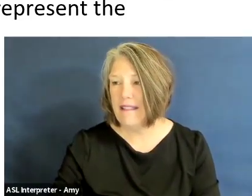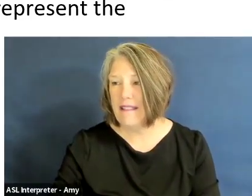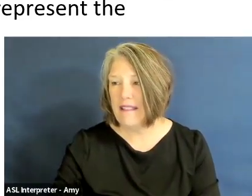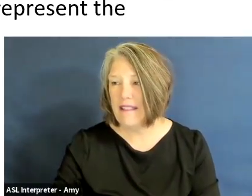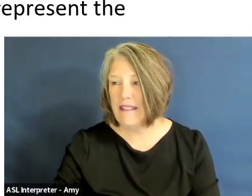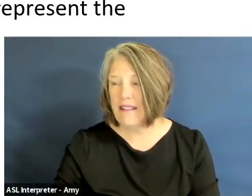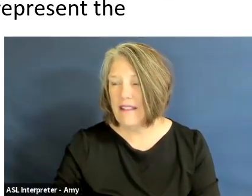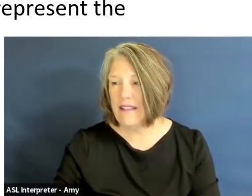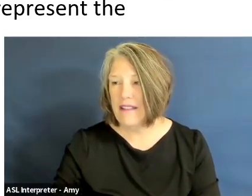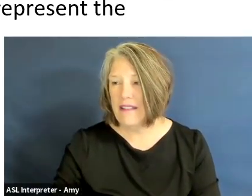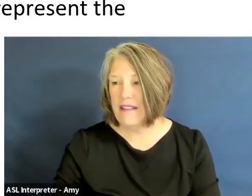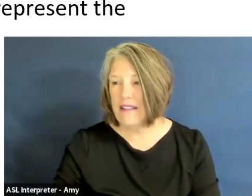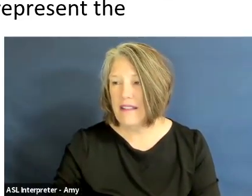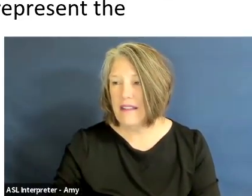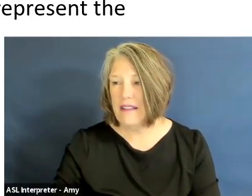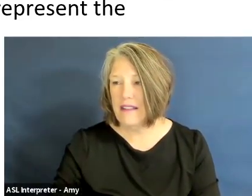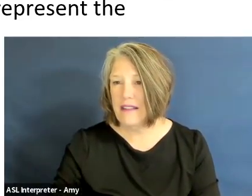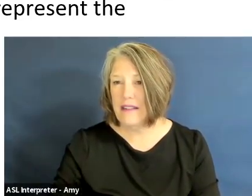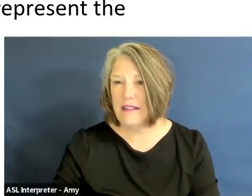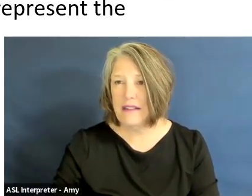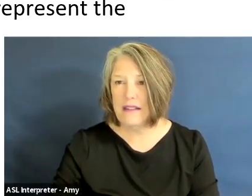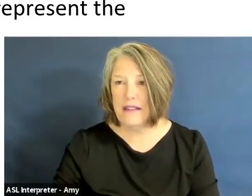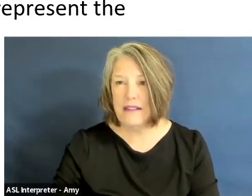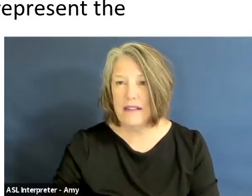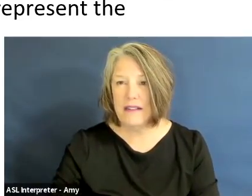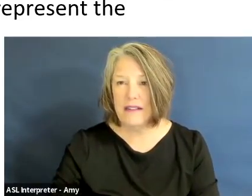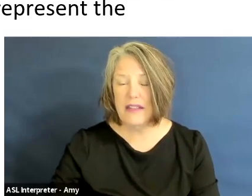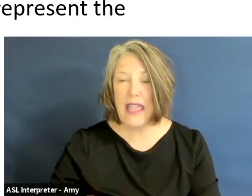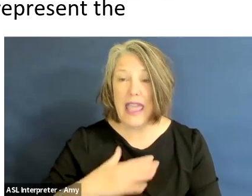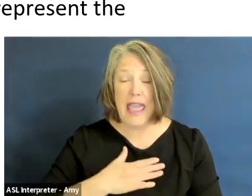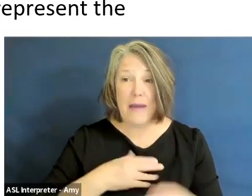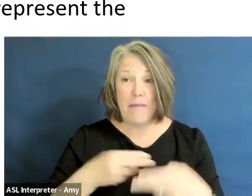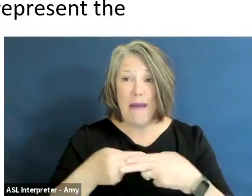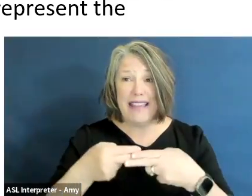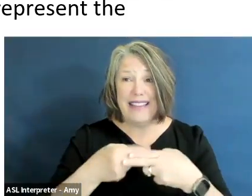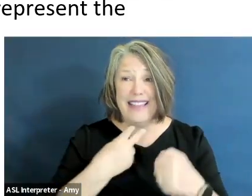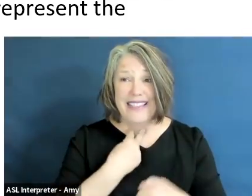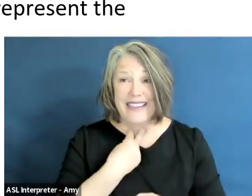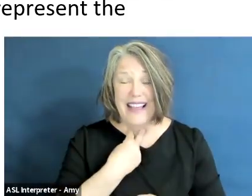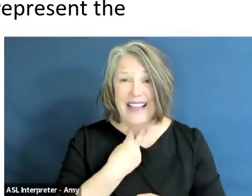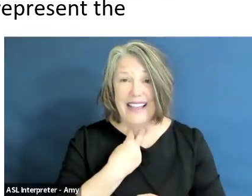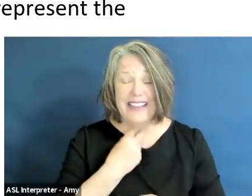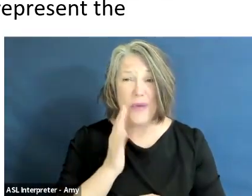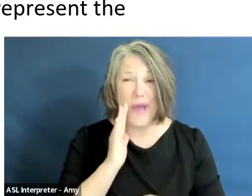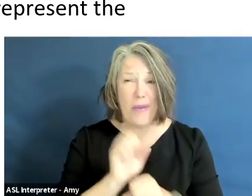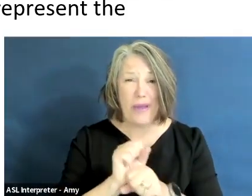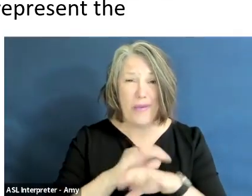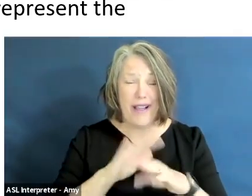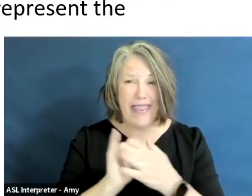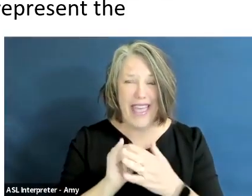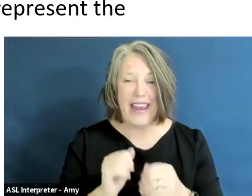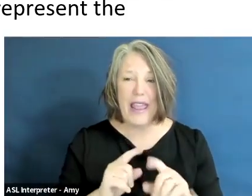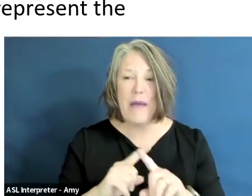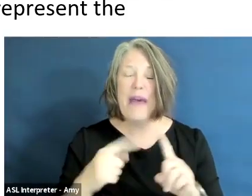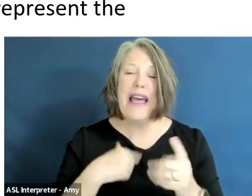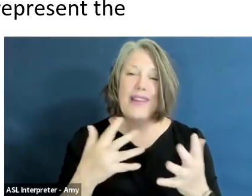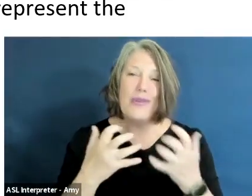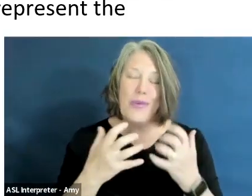And my slides are stuck. I'm going to work on that. But I just wanted to say very quickly,